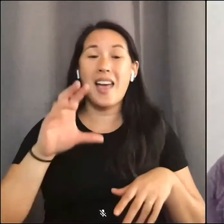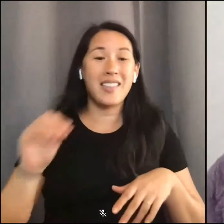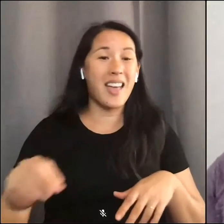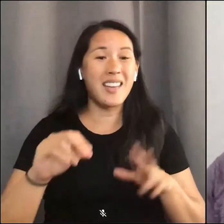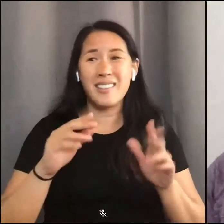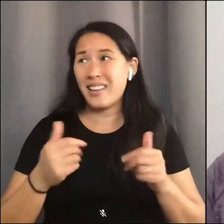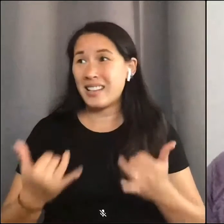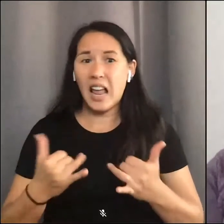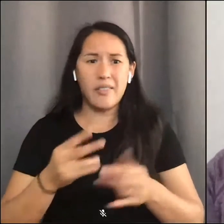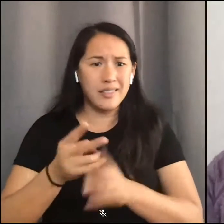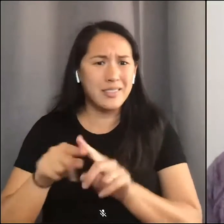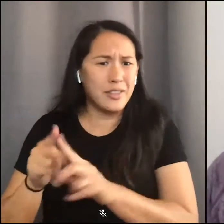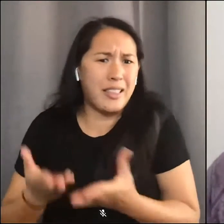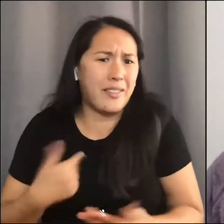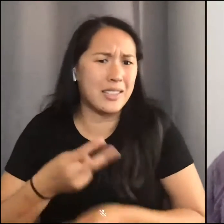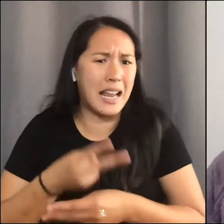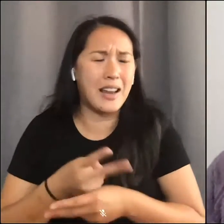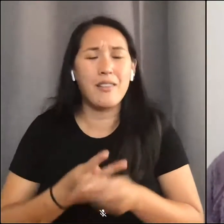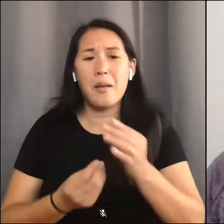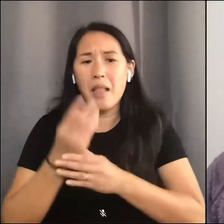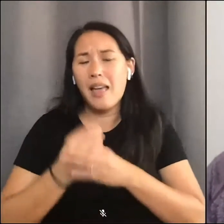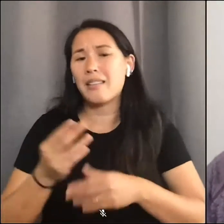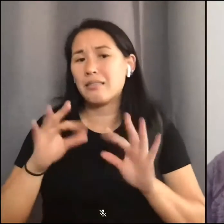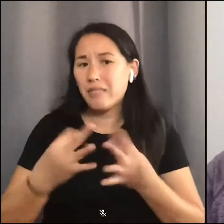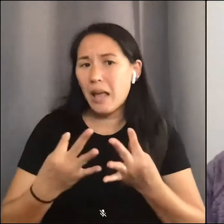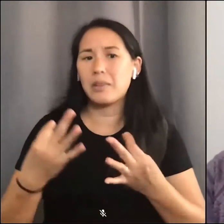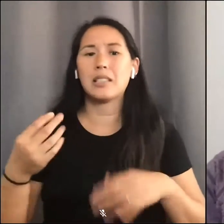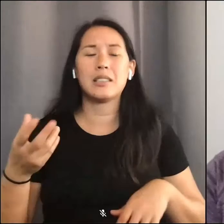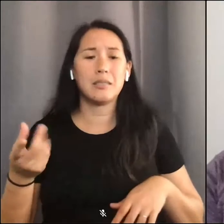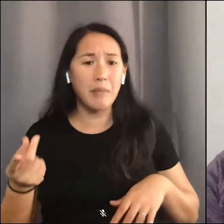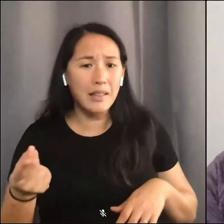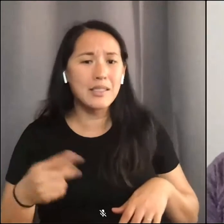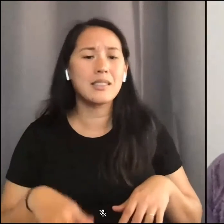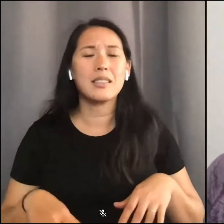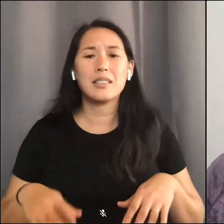now that i have to take care of i get to take care of um to your your the direction of your career